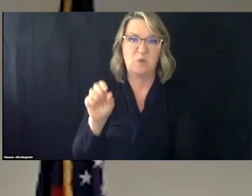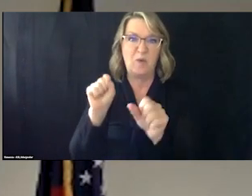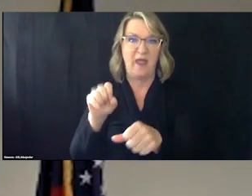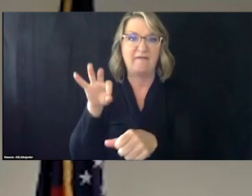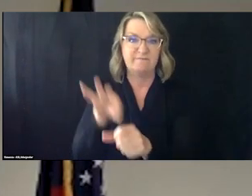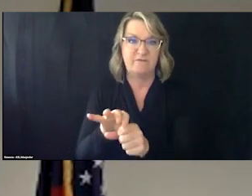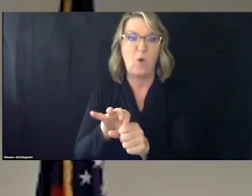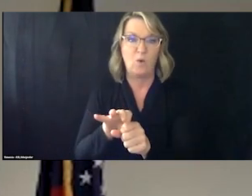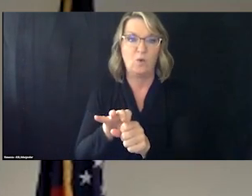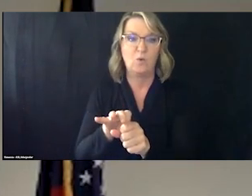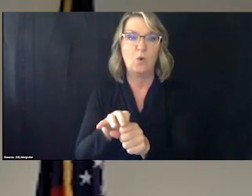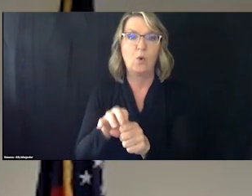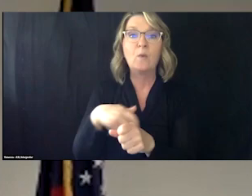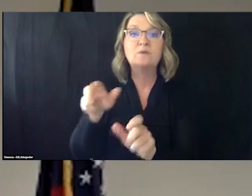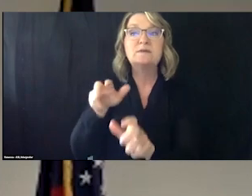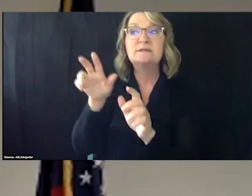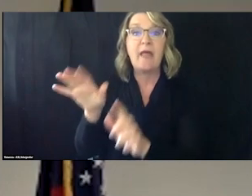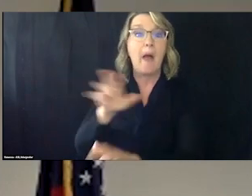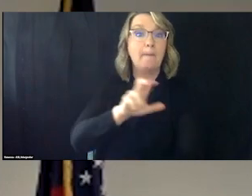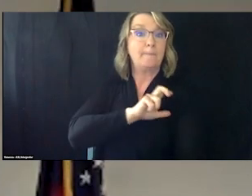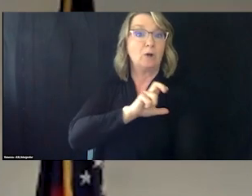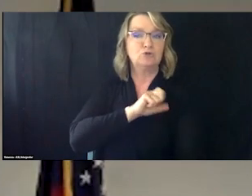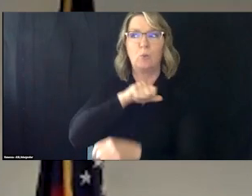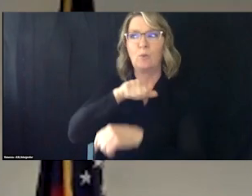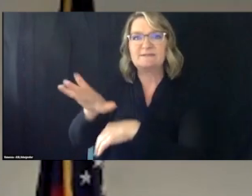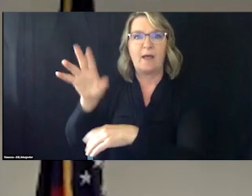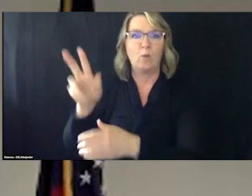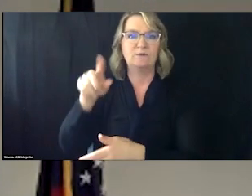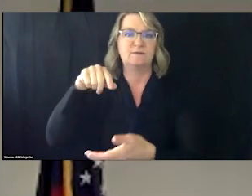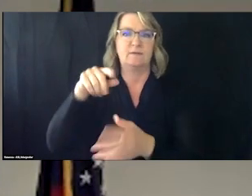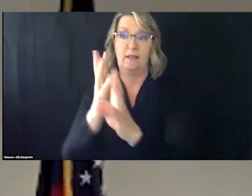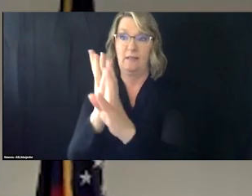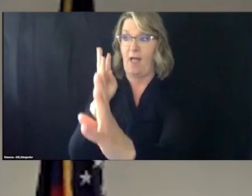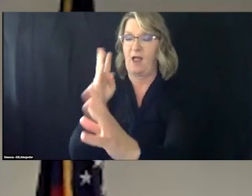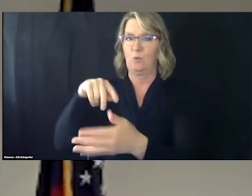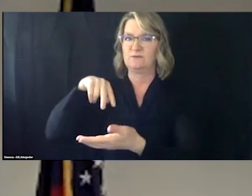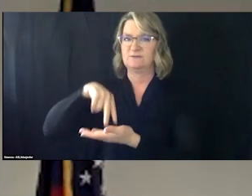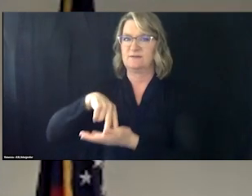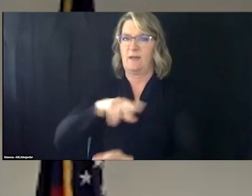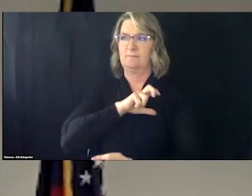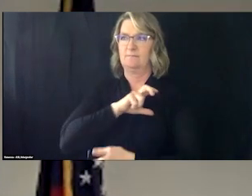send out the Marshall to stand at that end of the line at 7 p.m. so if you enter the line afterwards